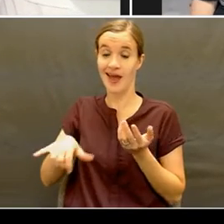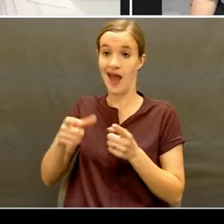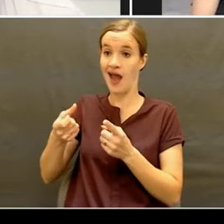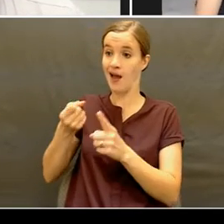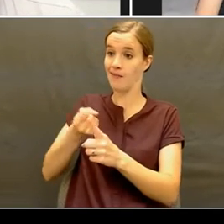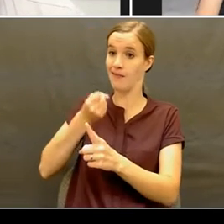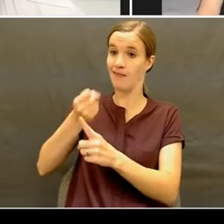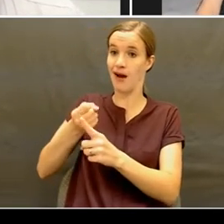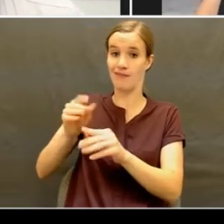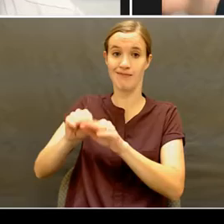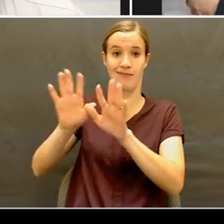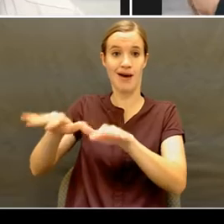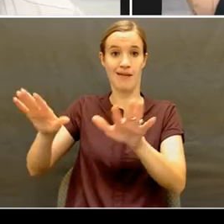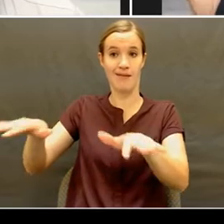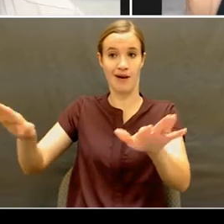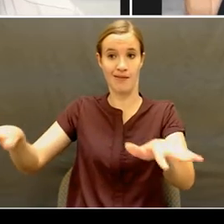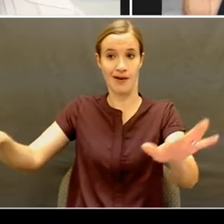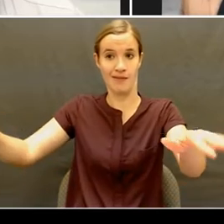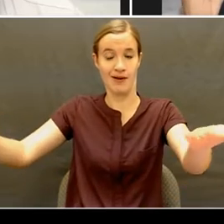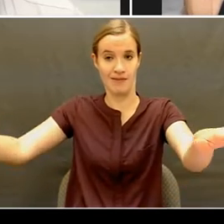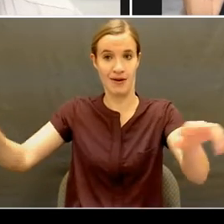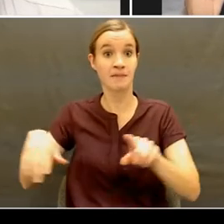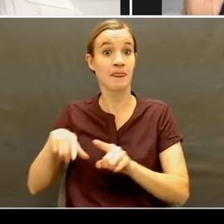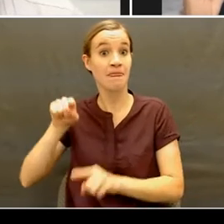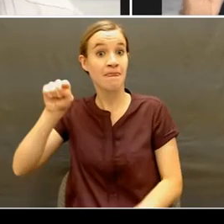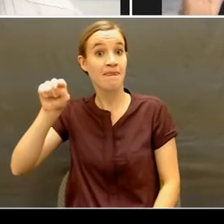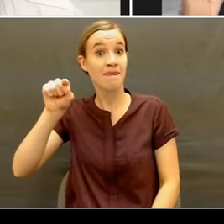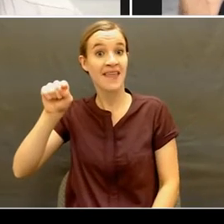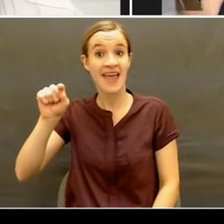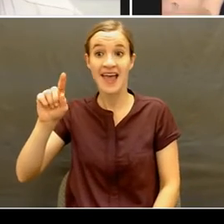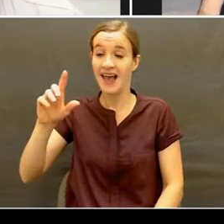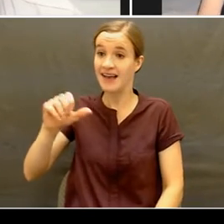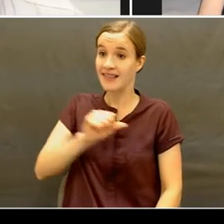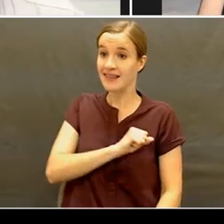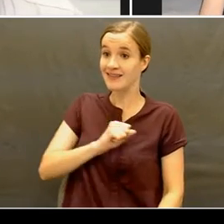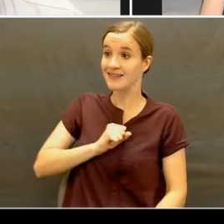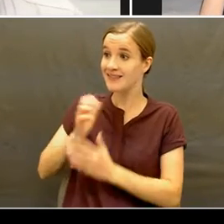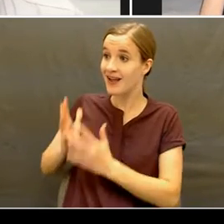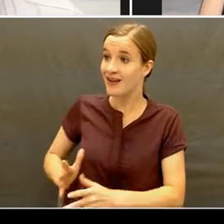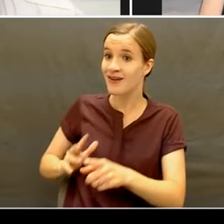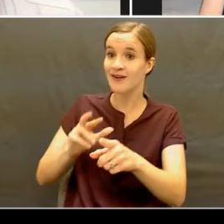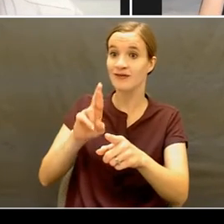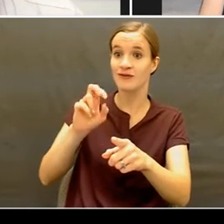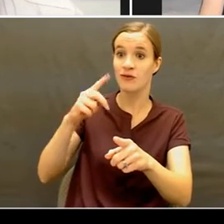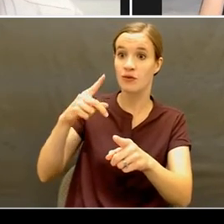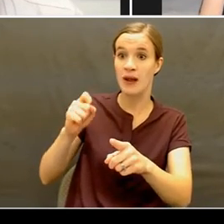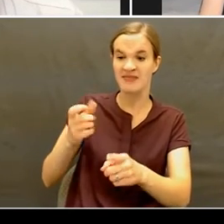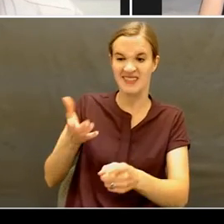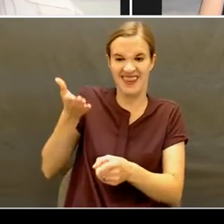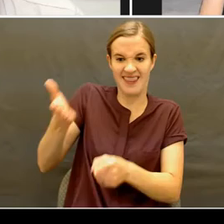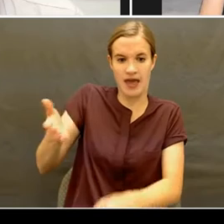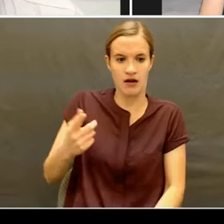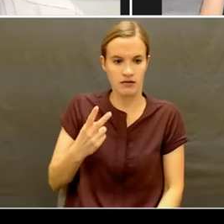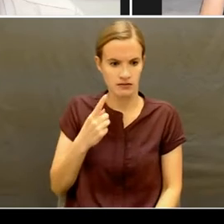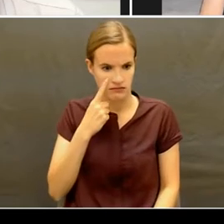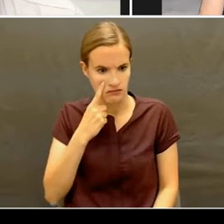Representatives were listening, were hearing about it. And, and so that was it, was making, they knew